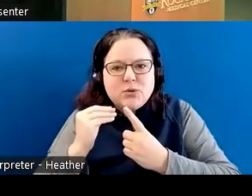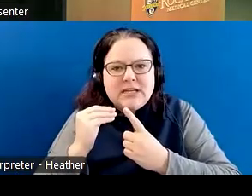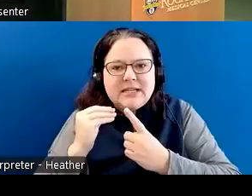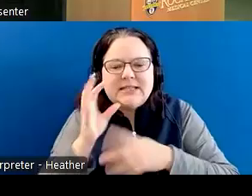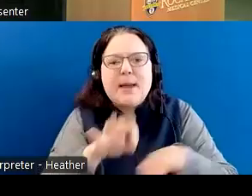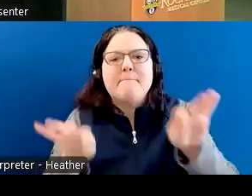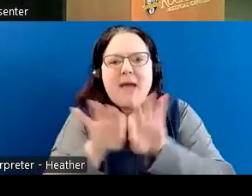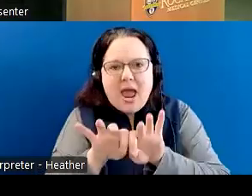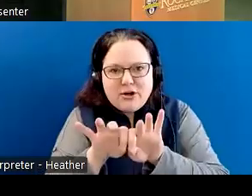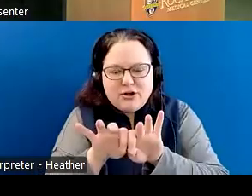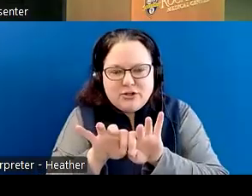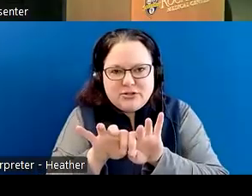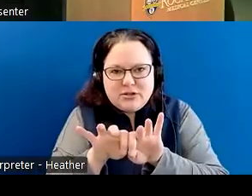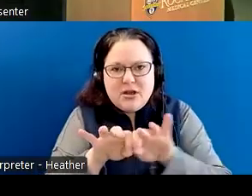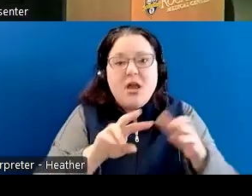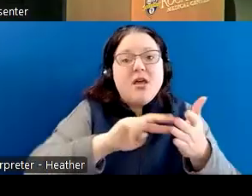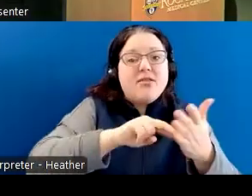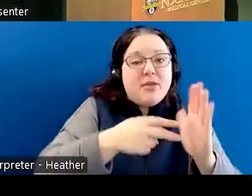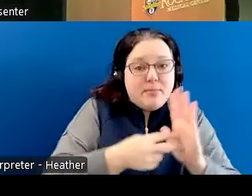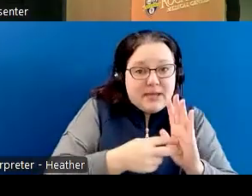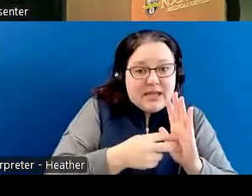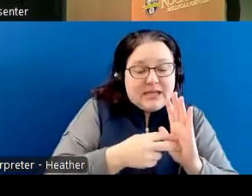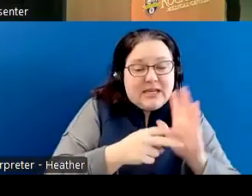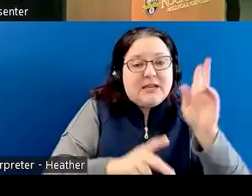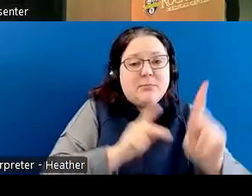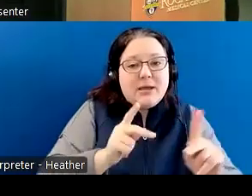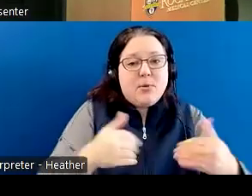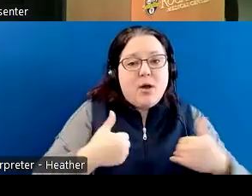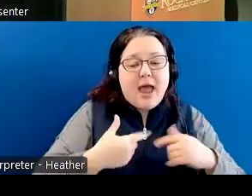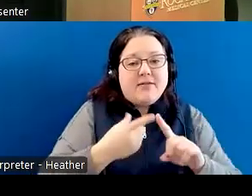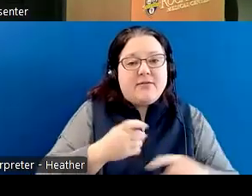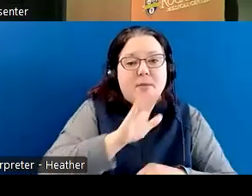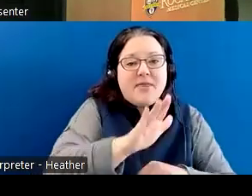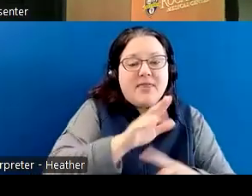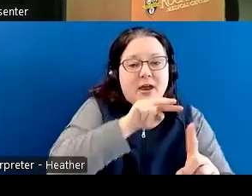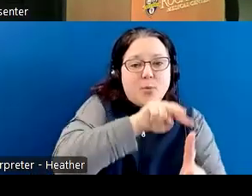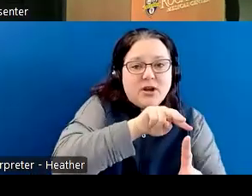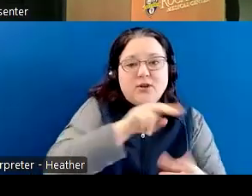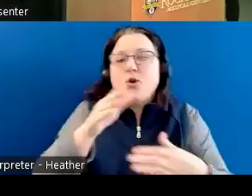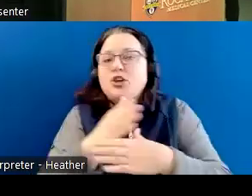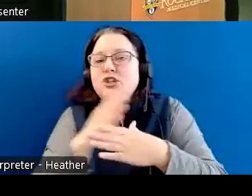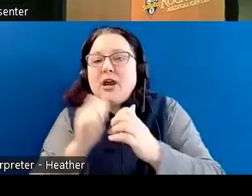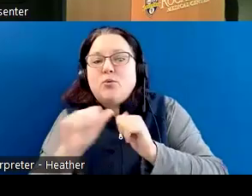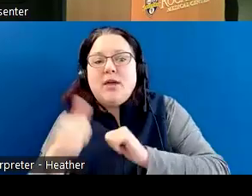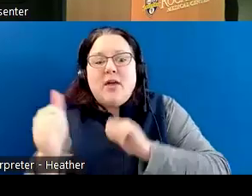people make from their own point of view and having that shared with others is a powerful